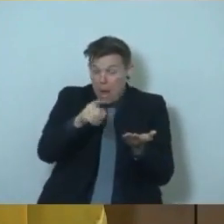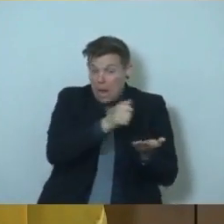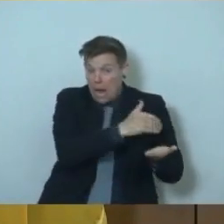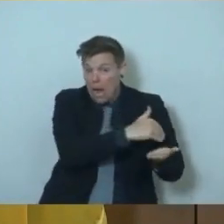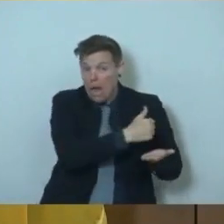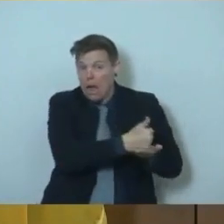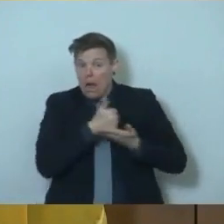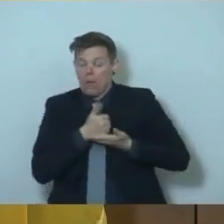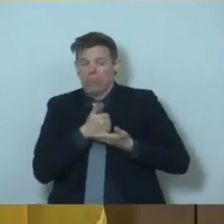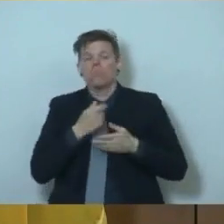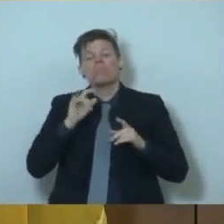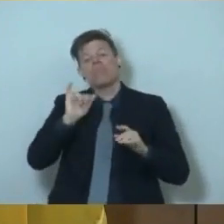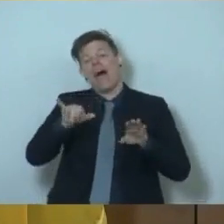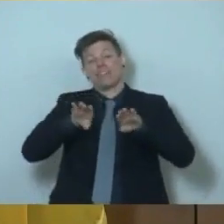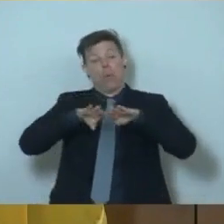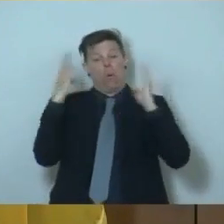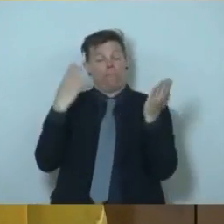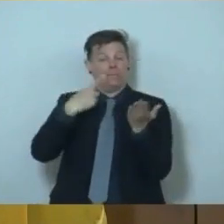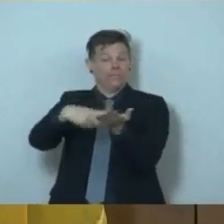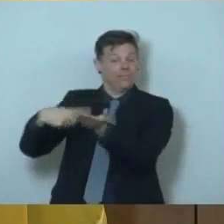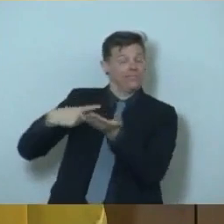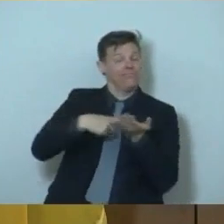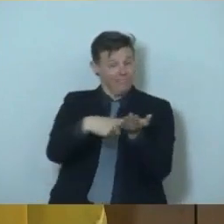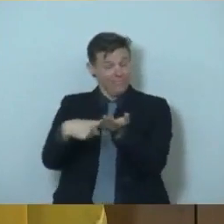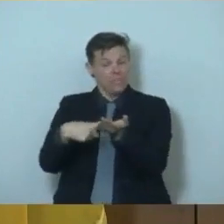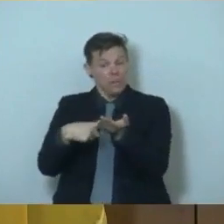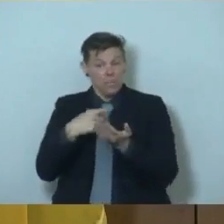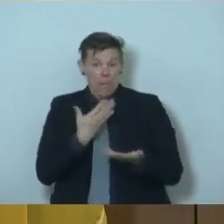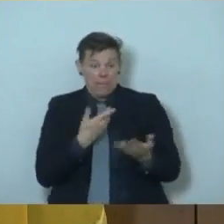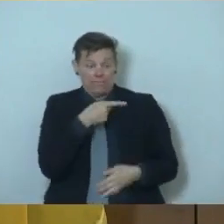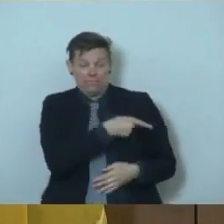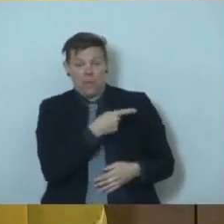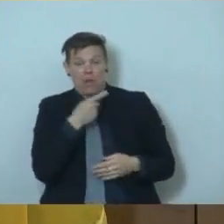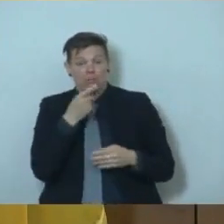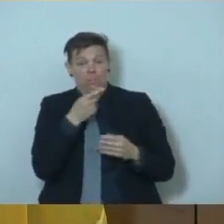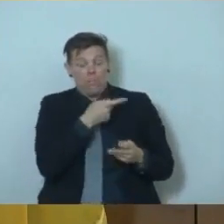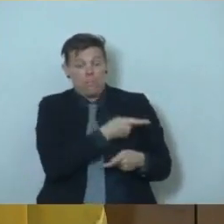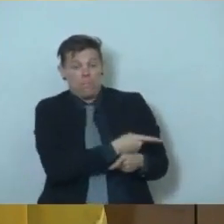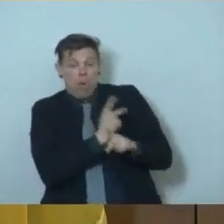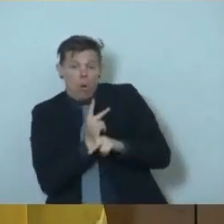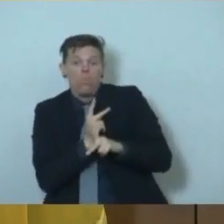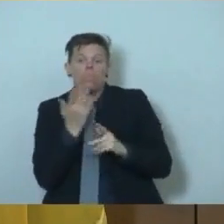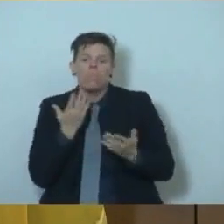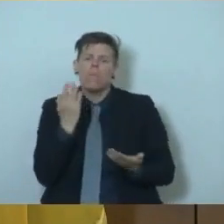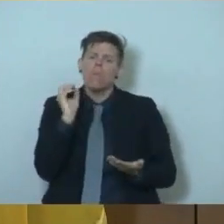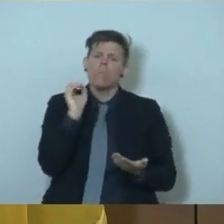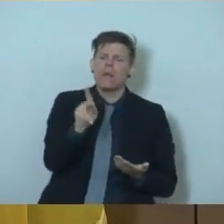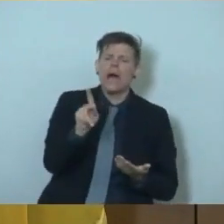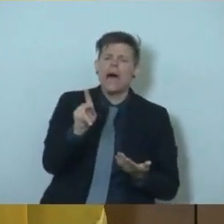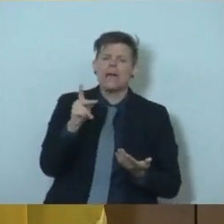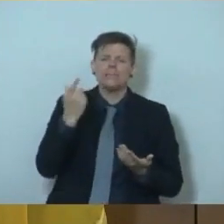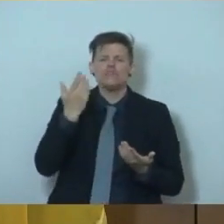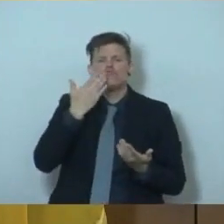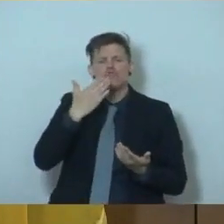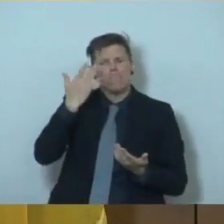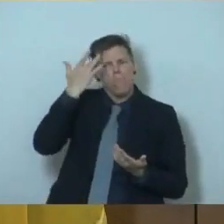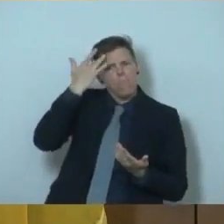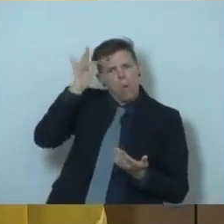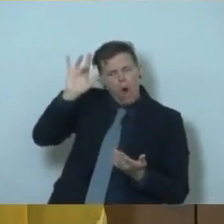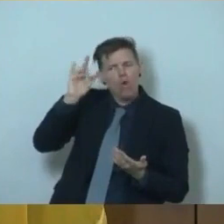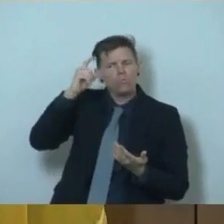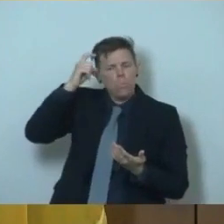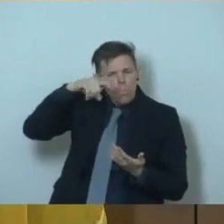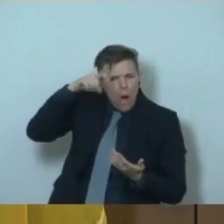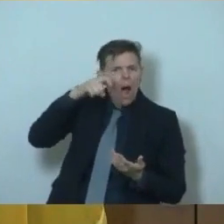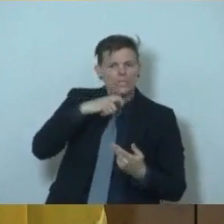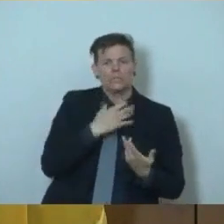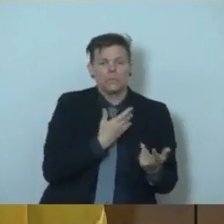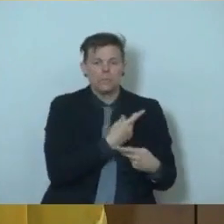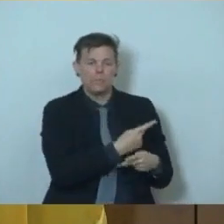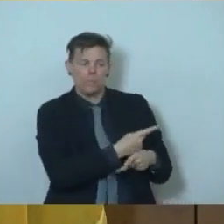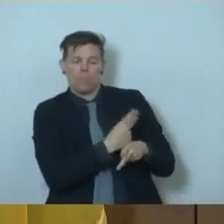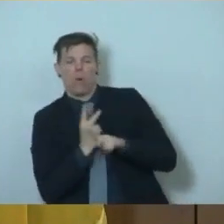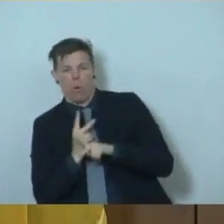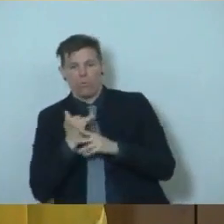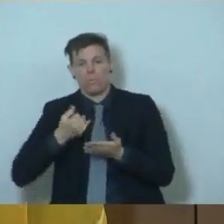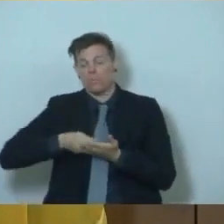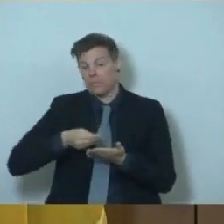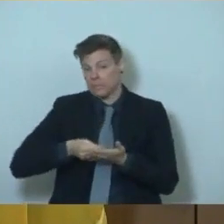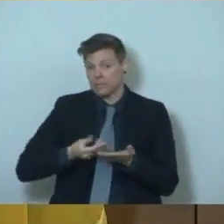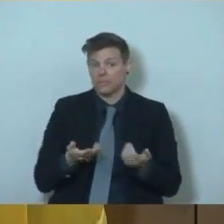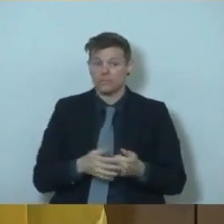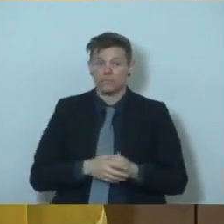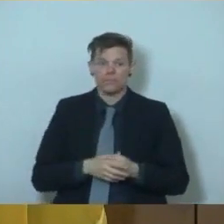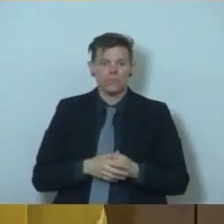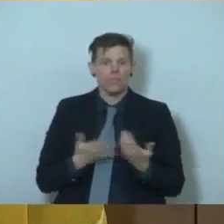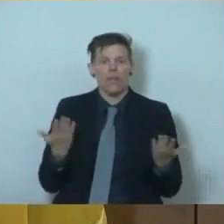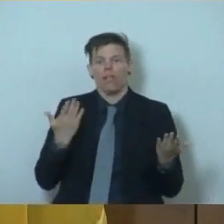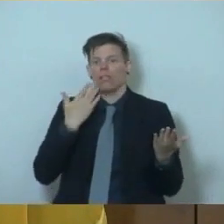THAT IS TINNED FOR THEIR WELL BEING THEN THINK WE CAN MAKE ALE APPROPRIATE USE IN THIS EX FROM TO NARY EMERGENCY.